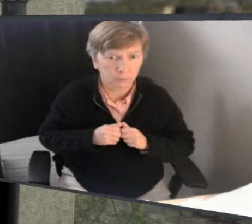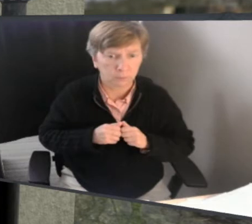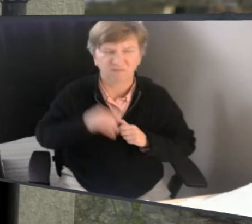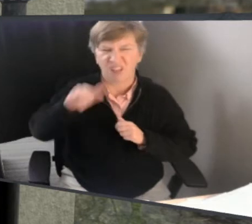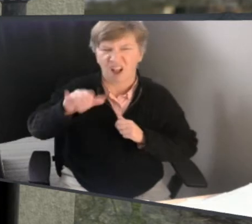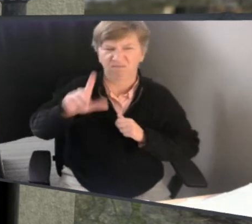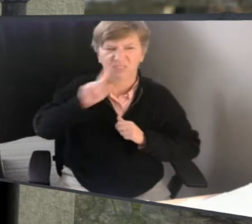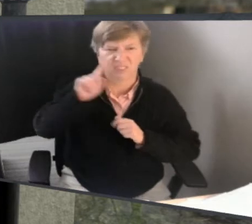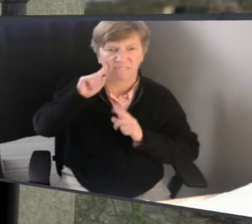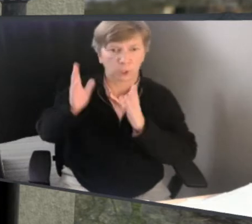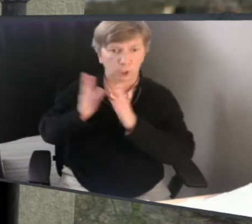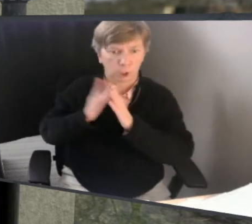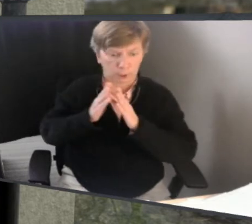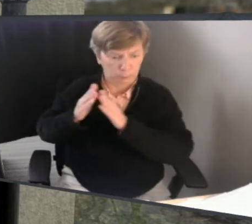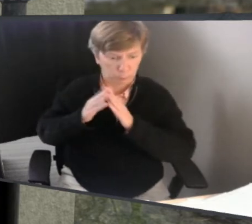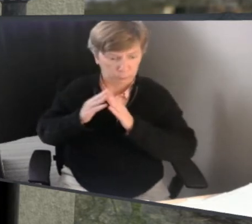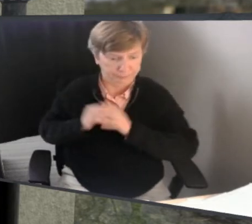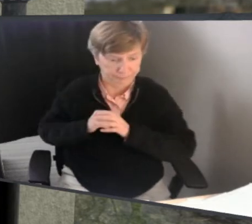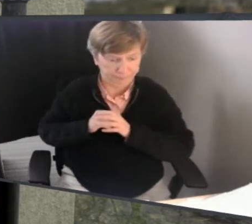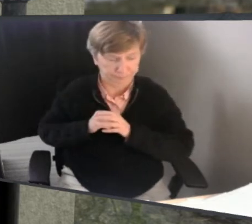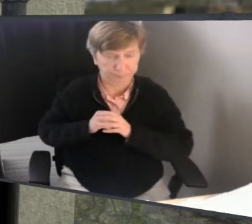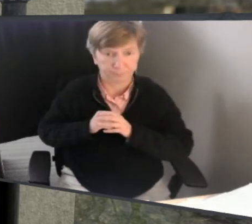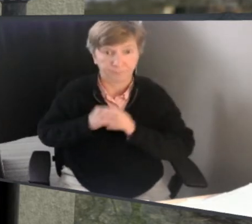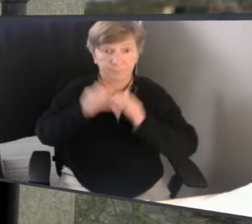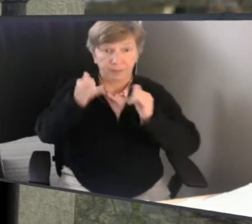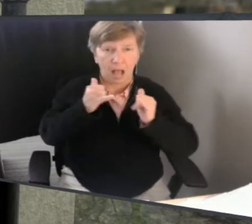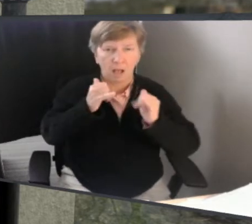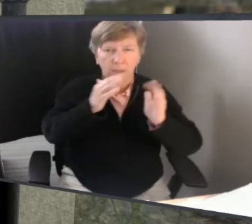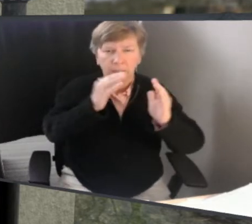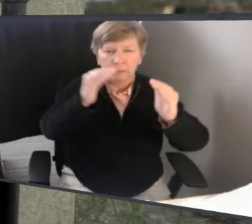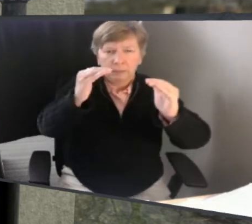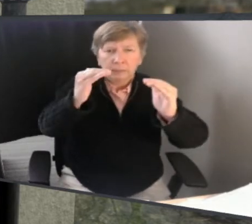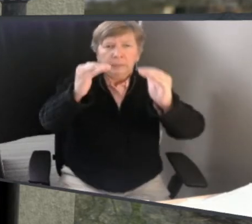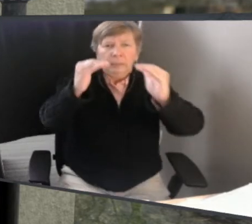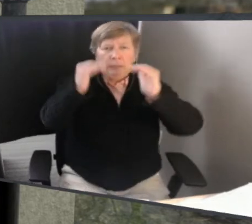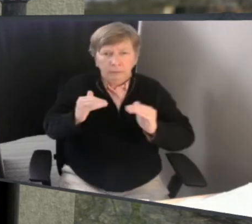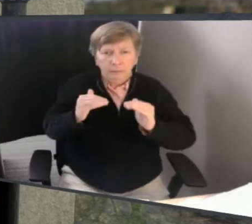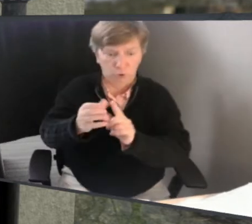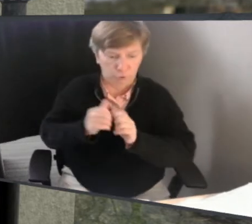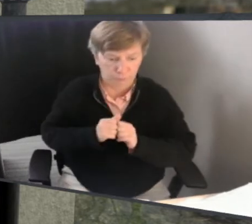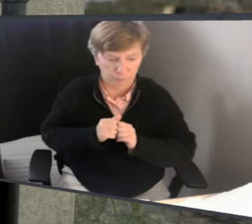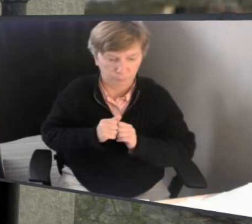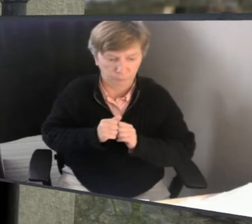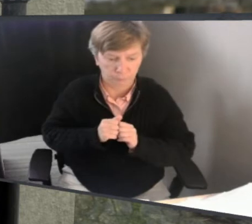it is unique. It is special to the deaf community.